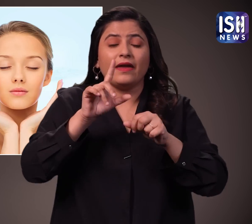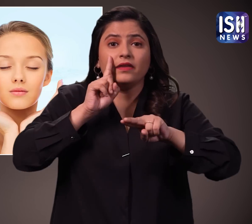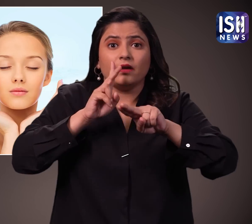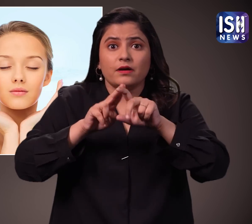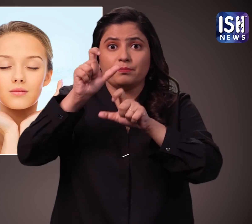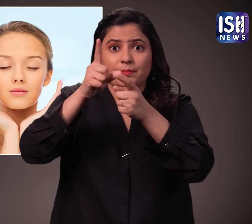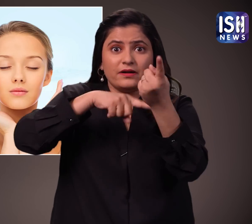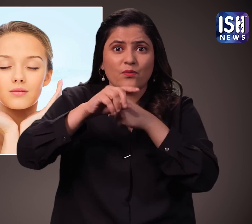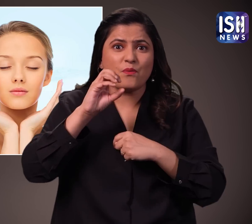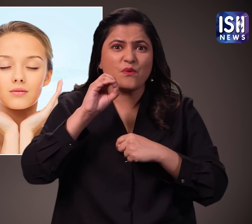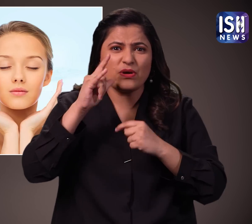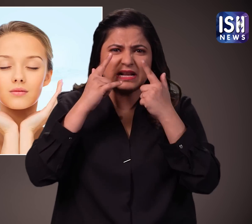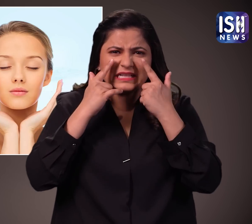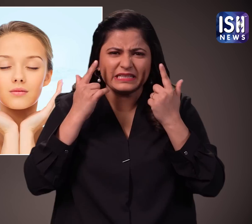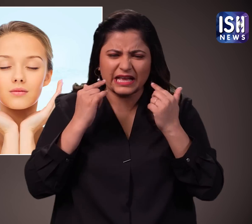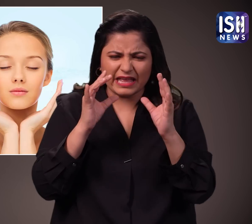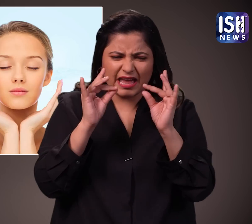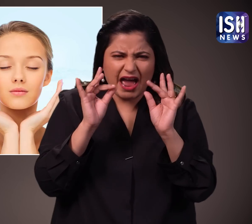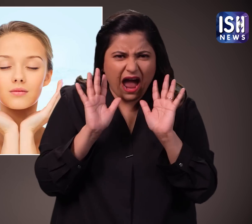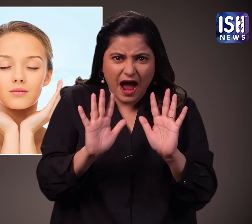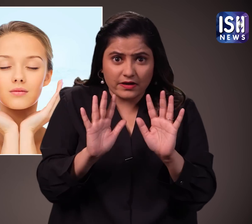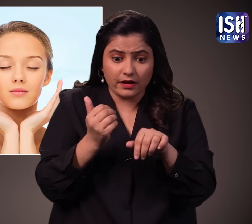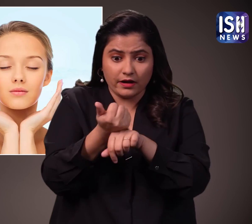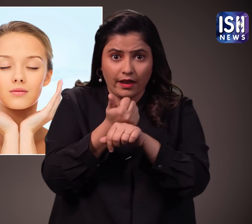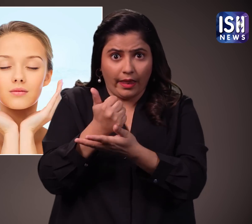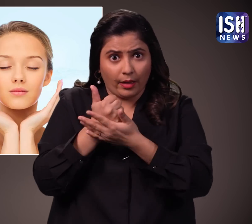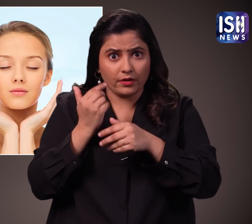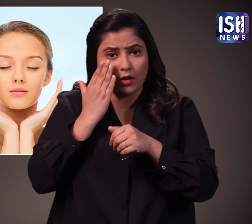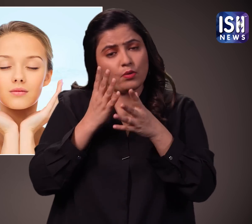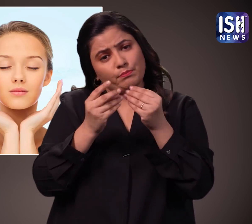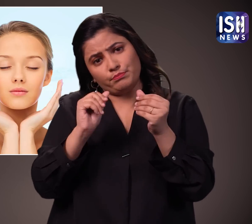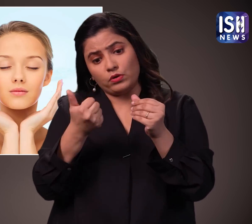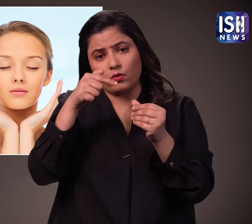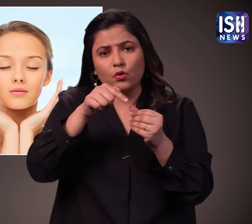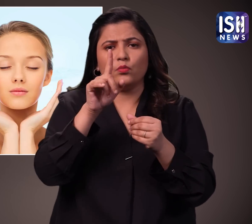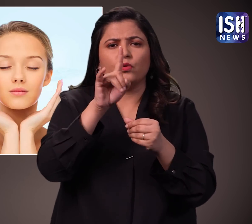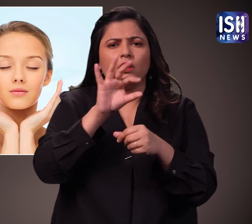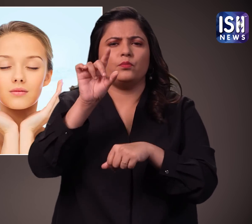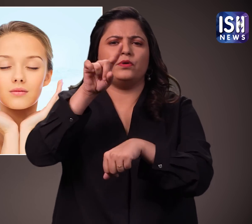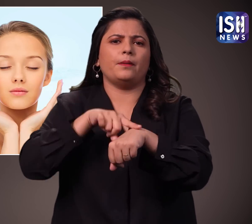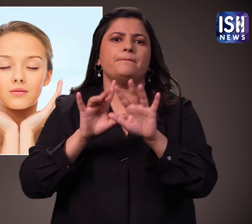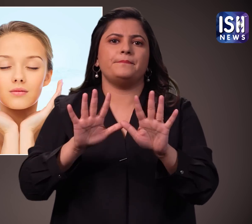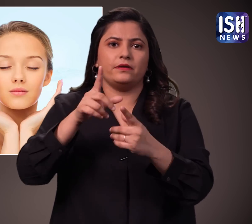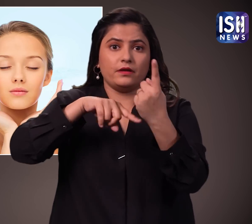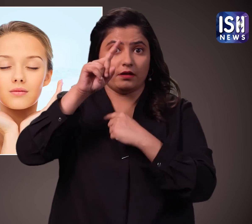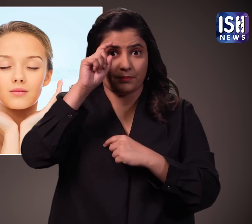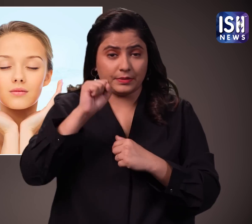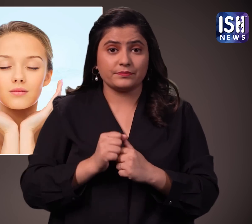For oily skin, it is best to use ghee once a week